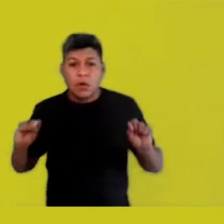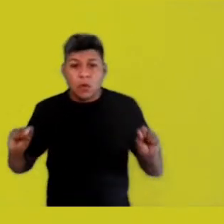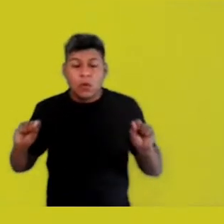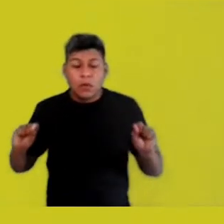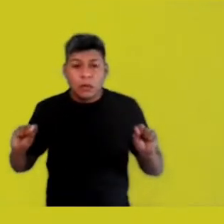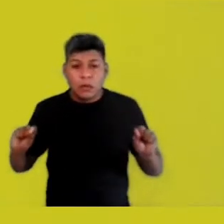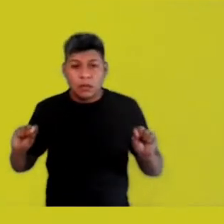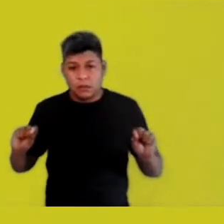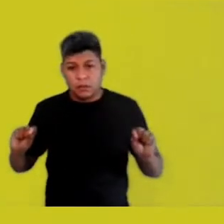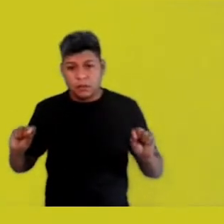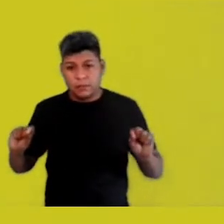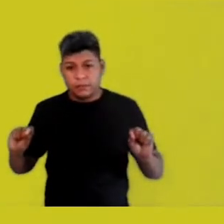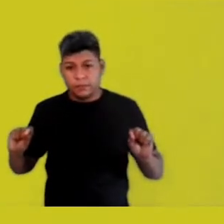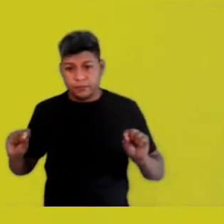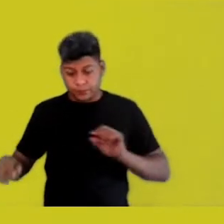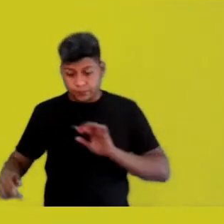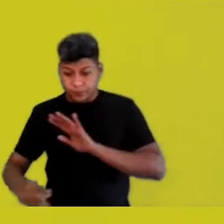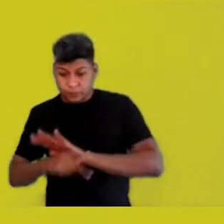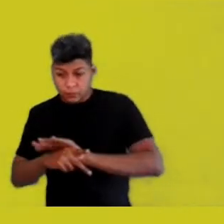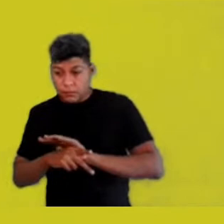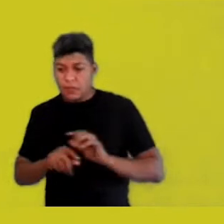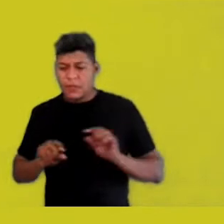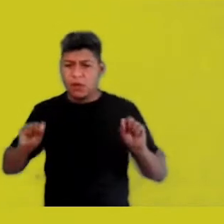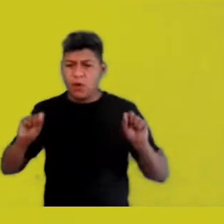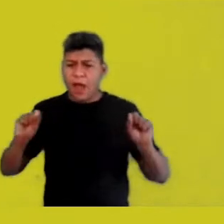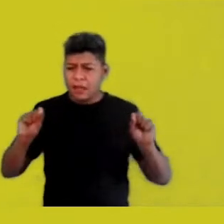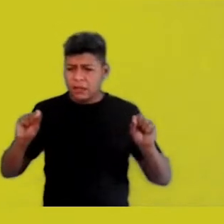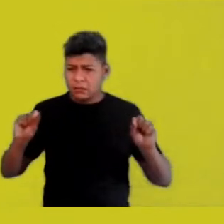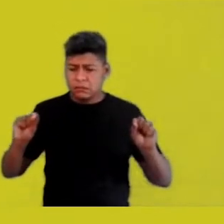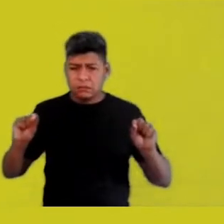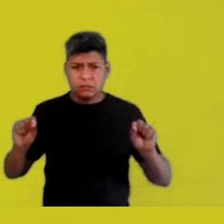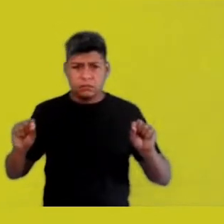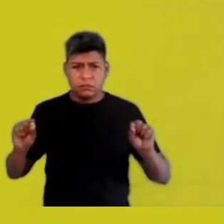and a tribute to the presence